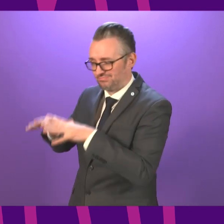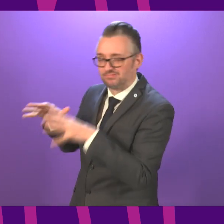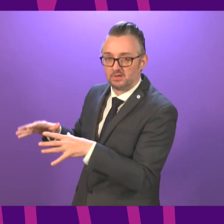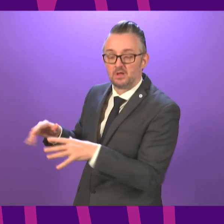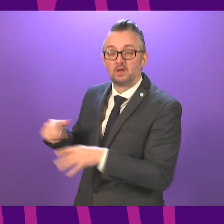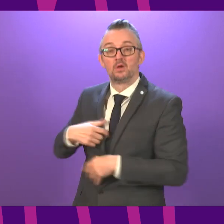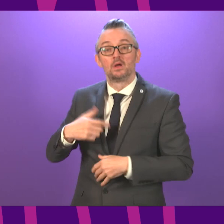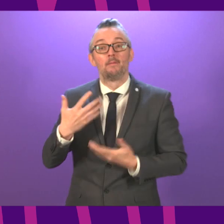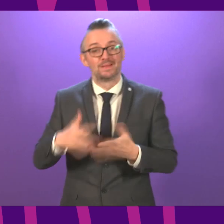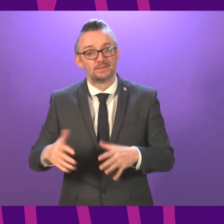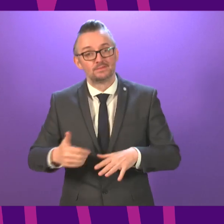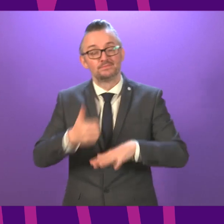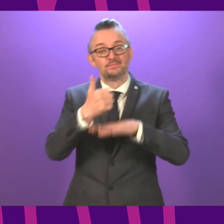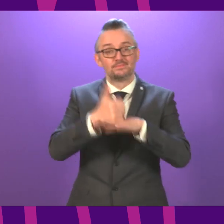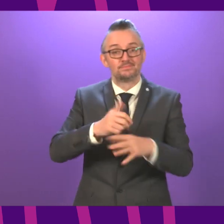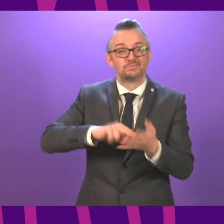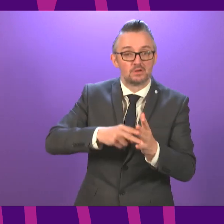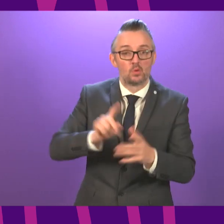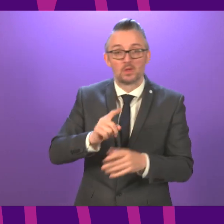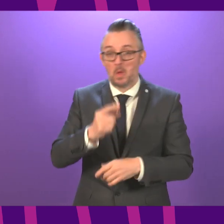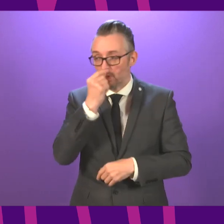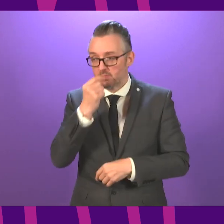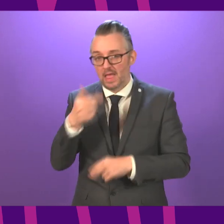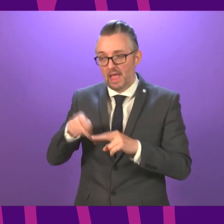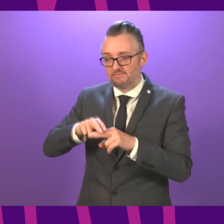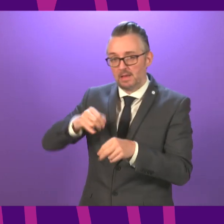potential shortages, including the Scottish medicines shortages response group,